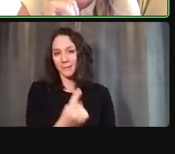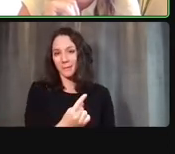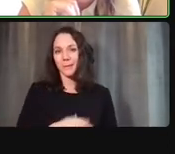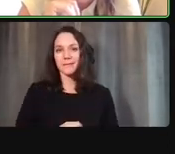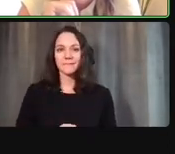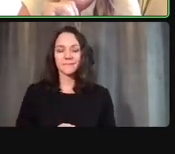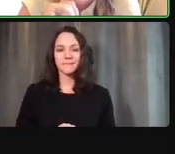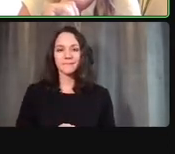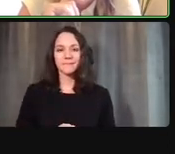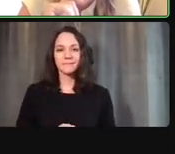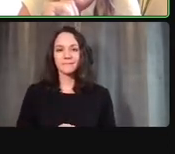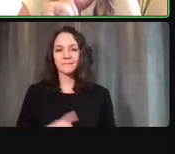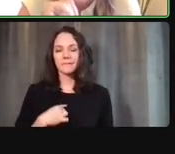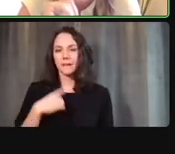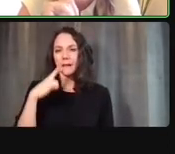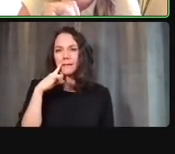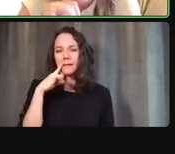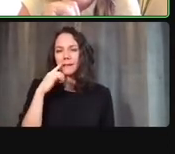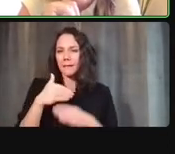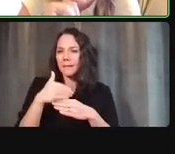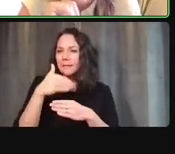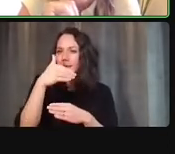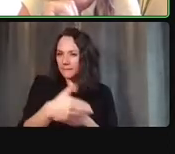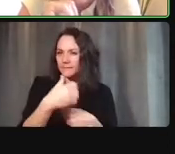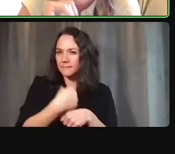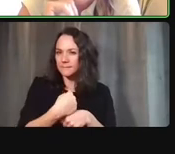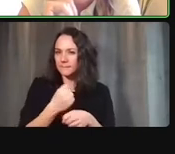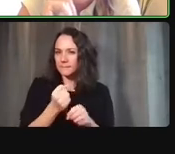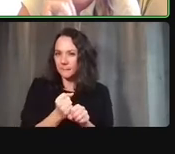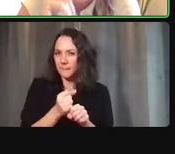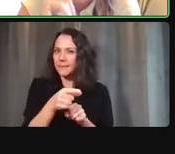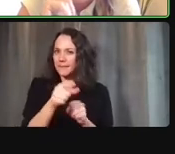I think that in our next iteration of these brochures,